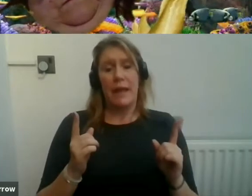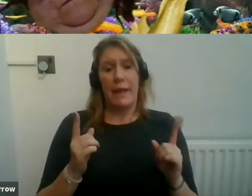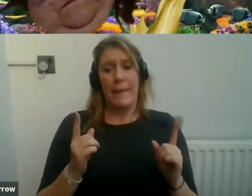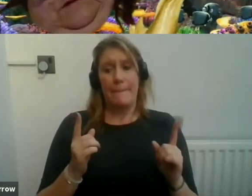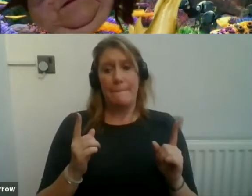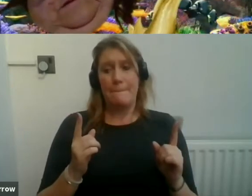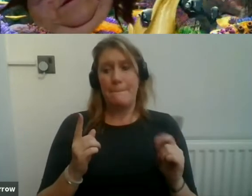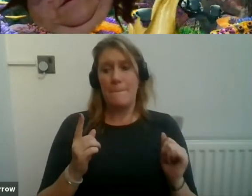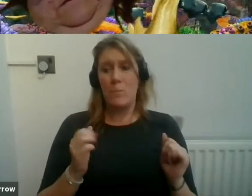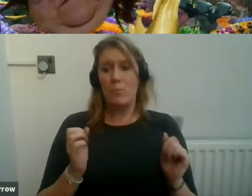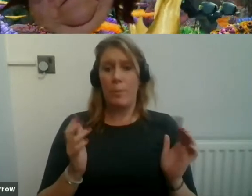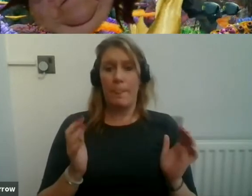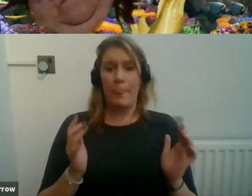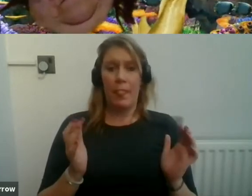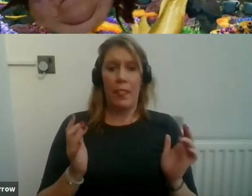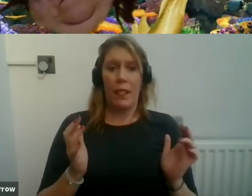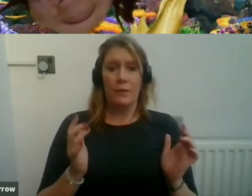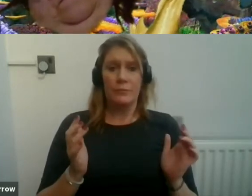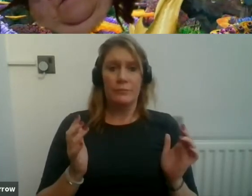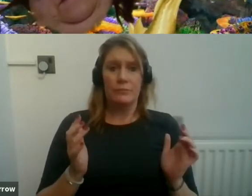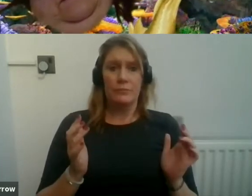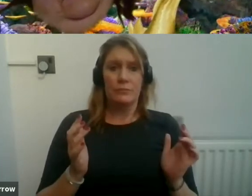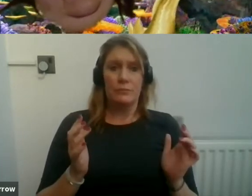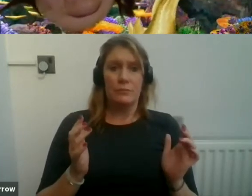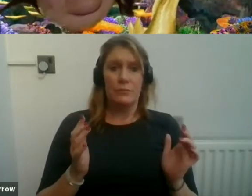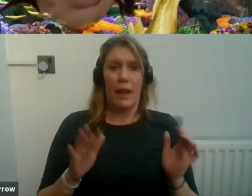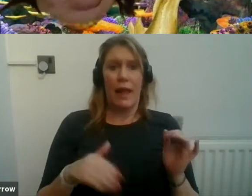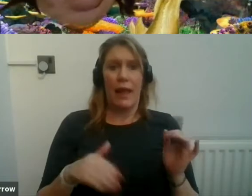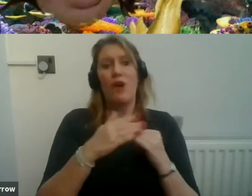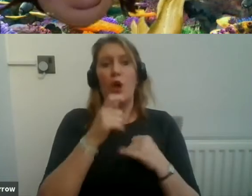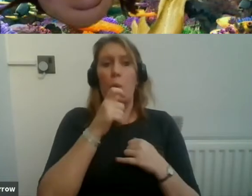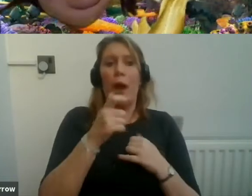a final word in from your perspective?